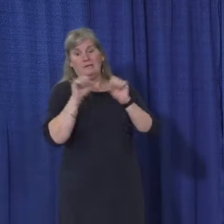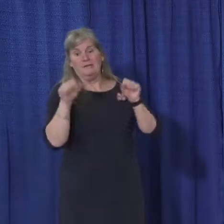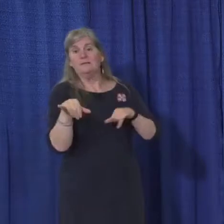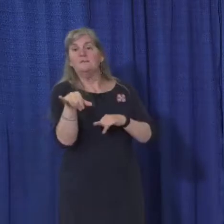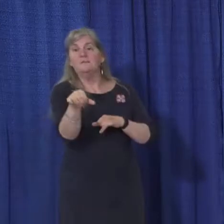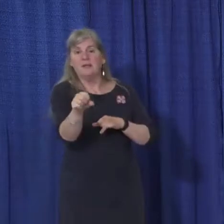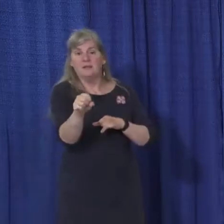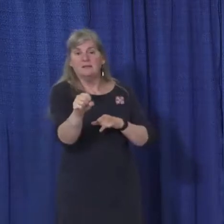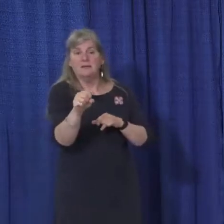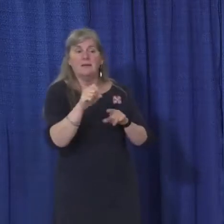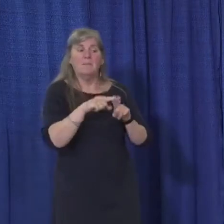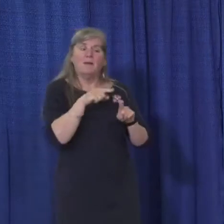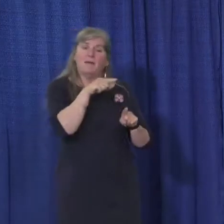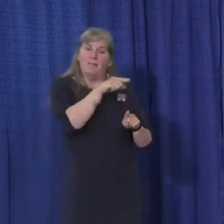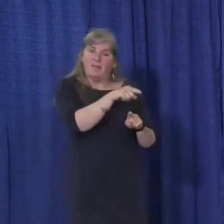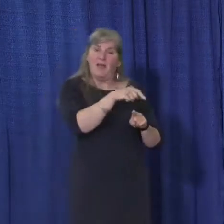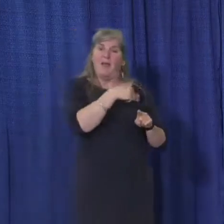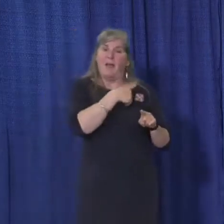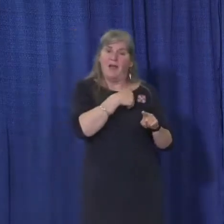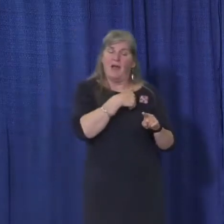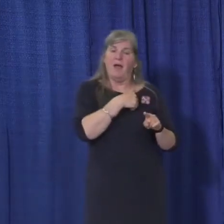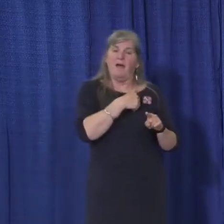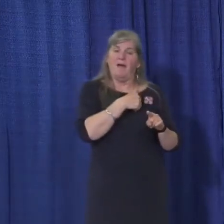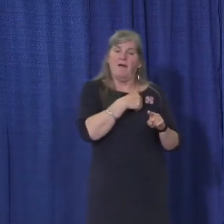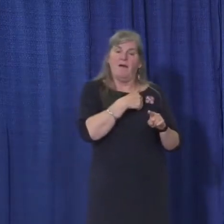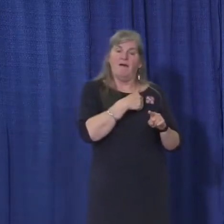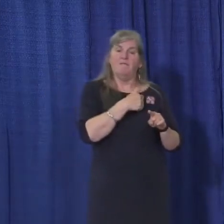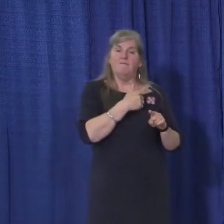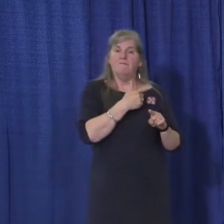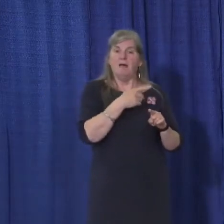have an internal surge and they